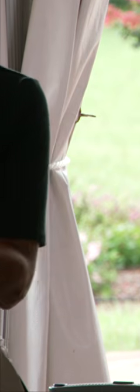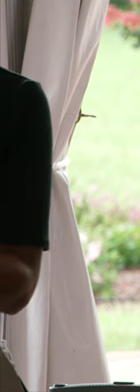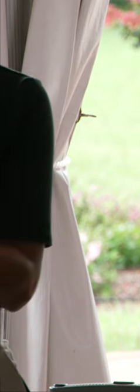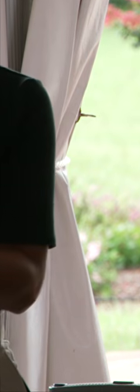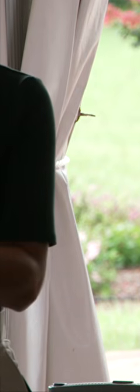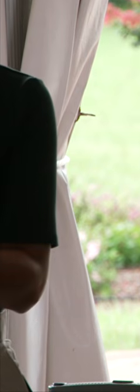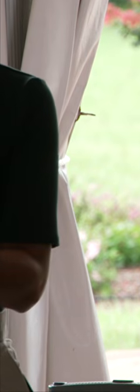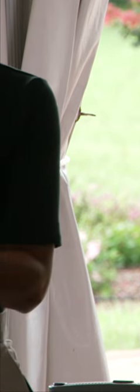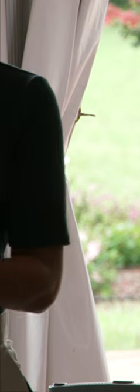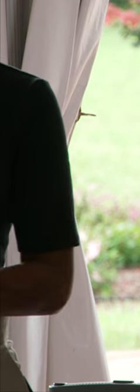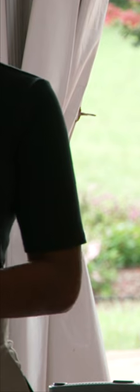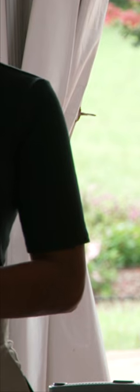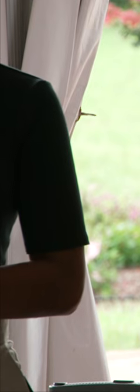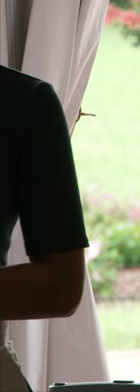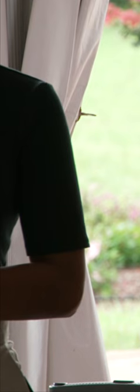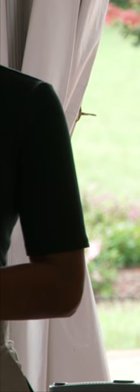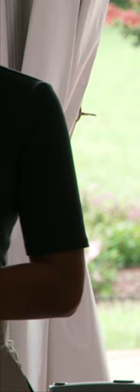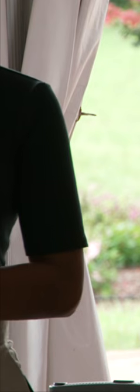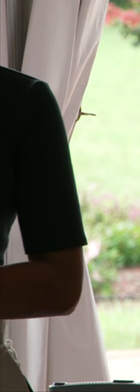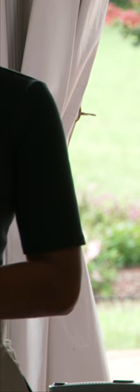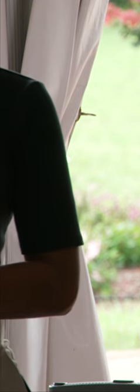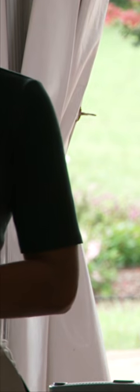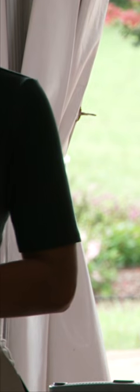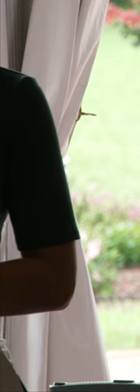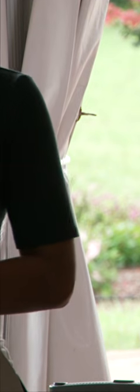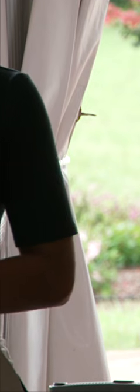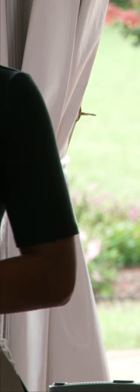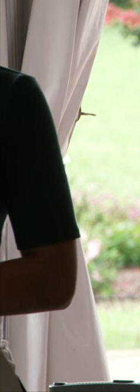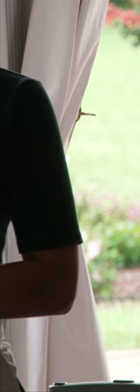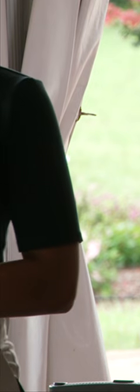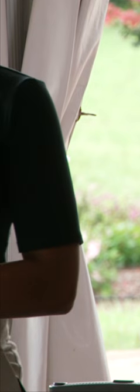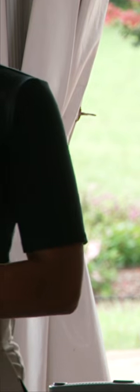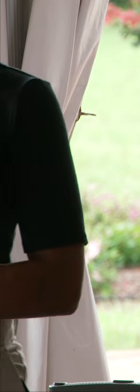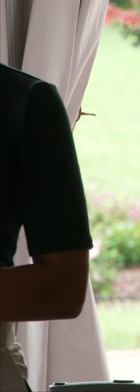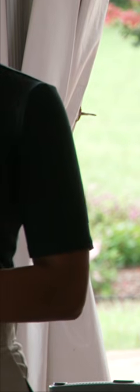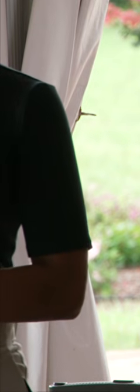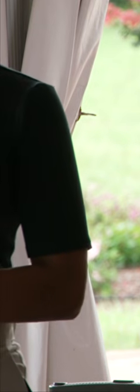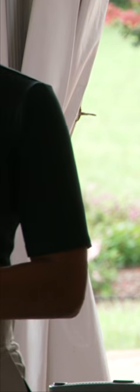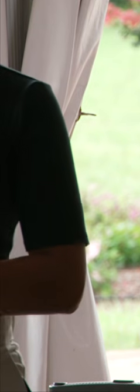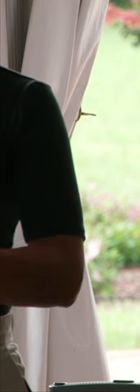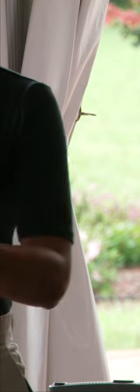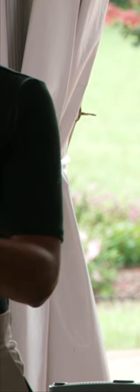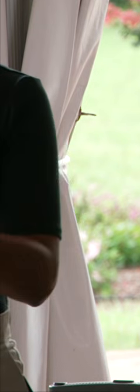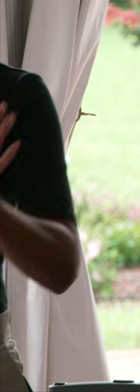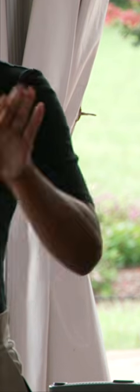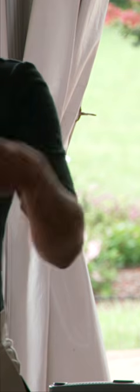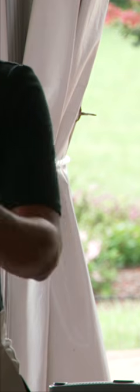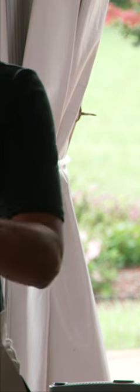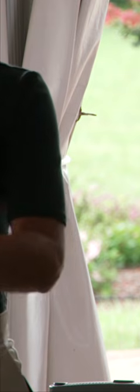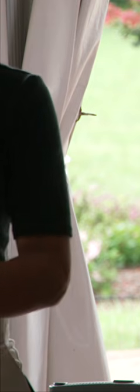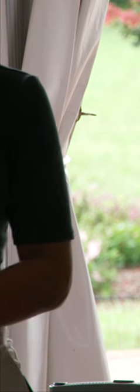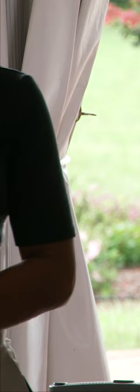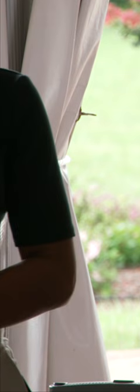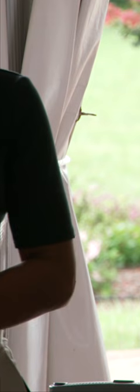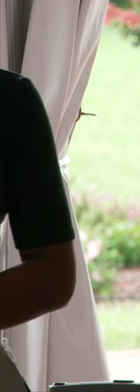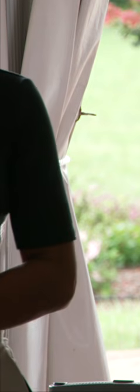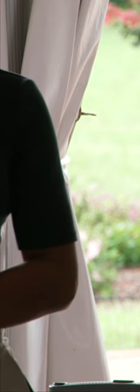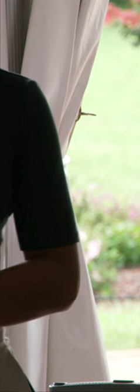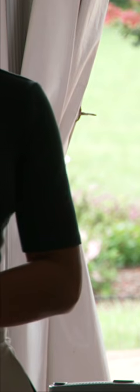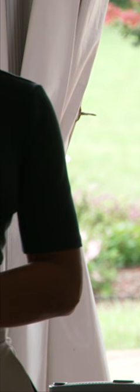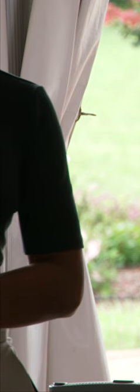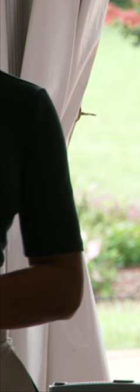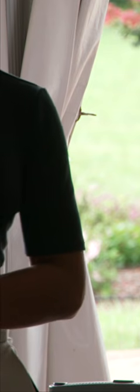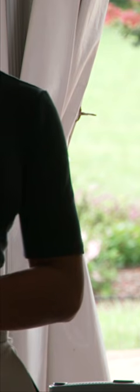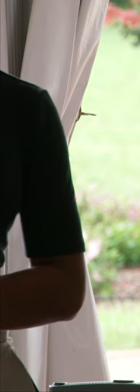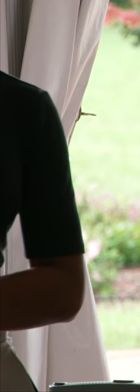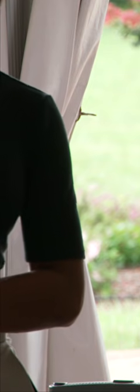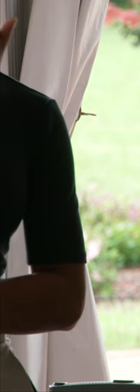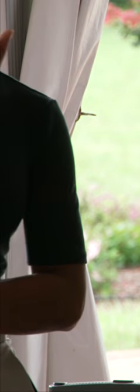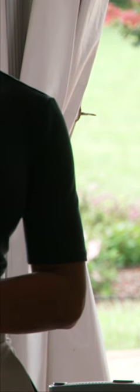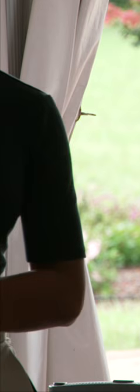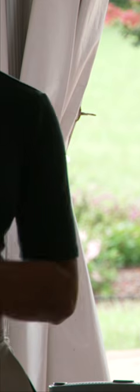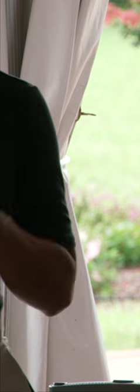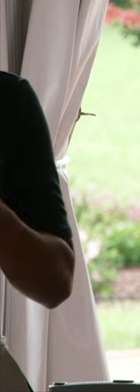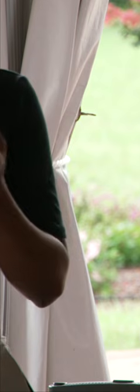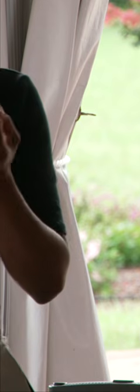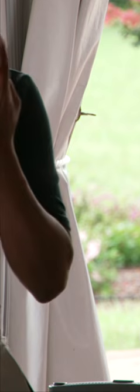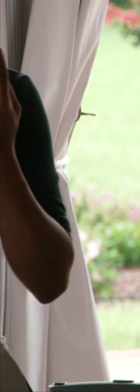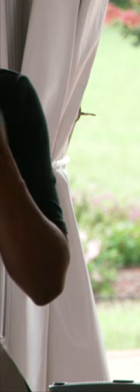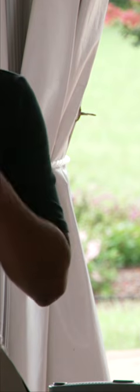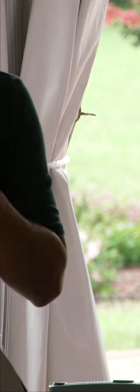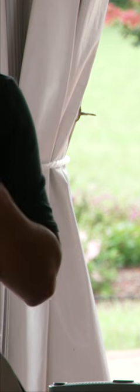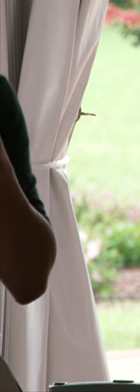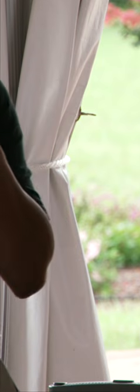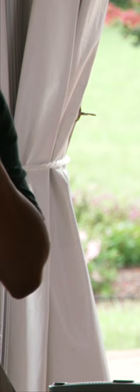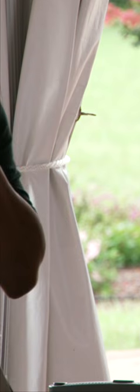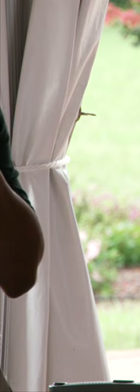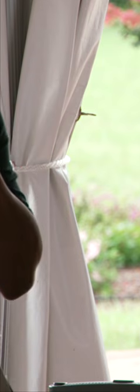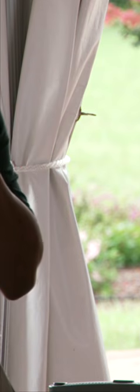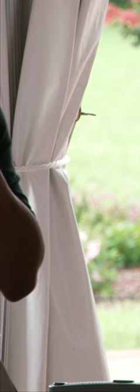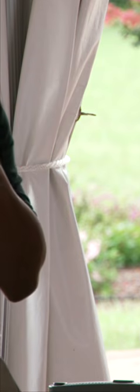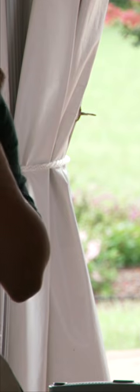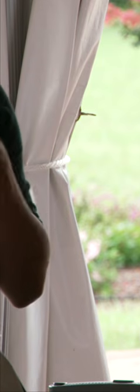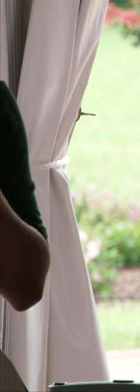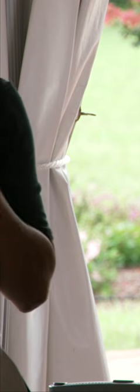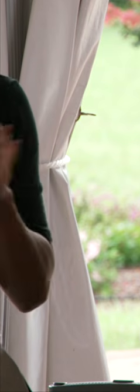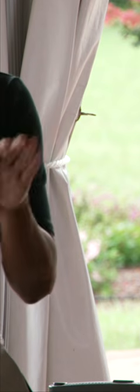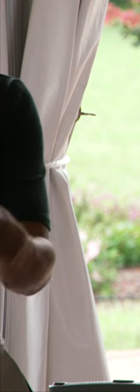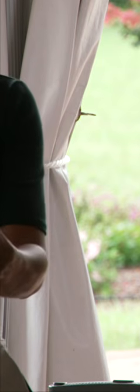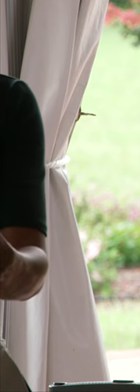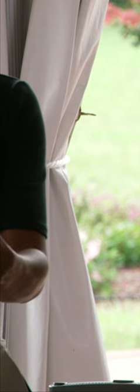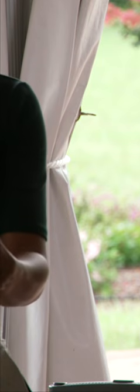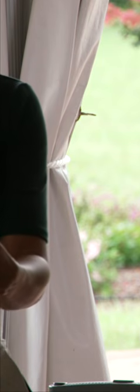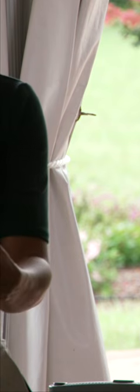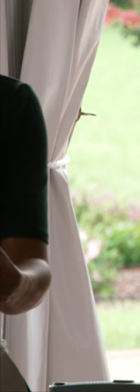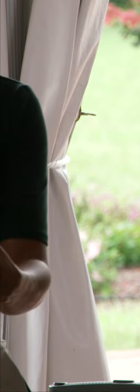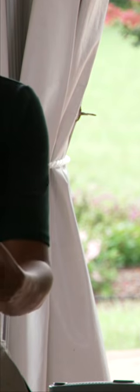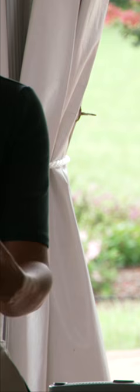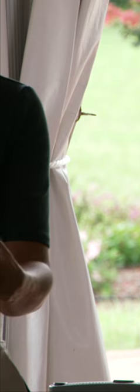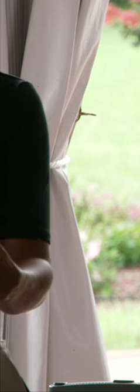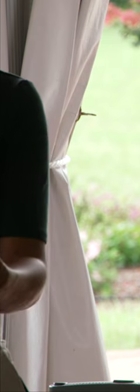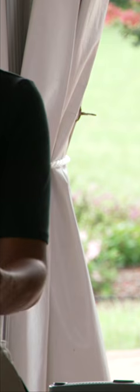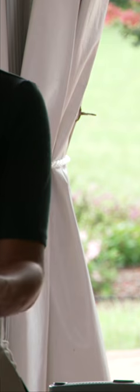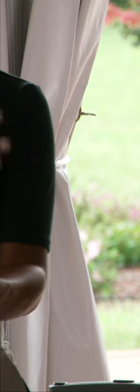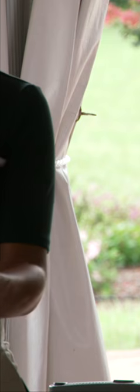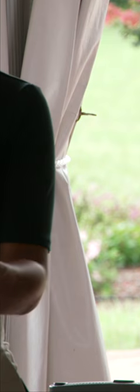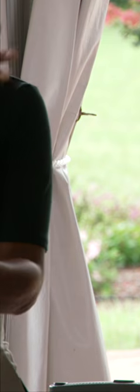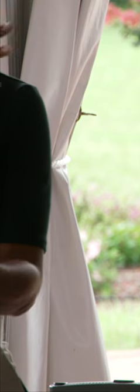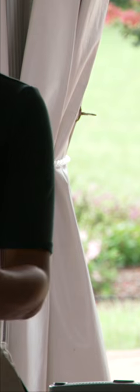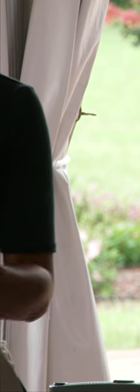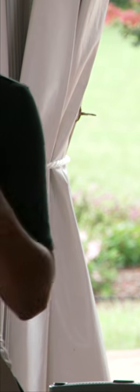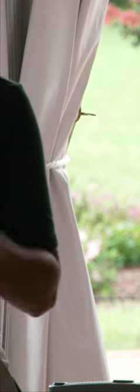male. All of these men came from rural Alabama. At the time, they were poor farmers, sharecroppers,